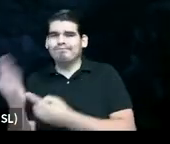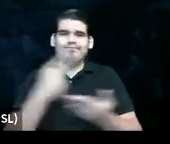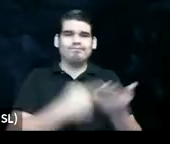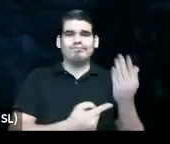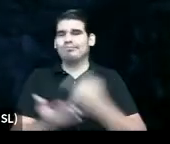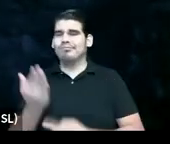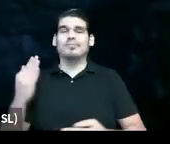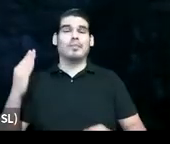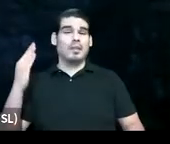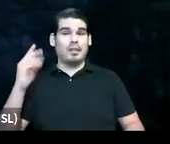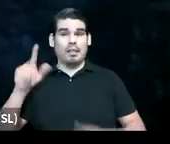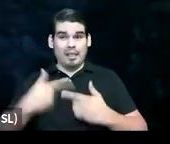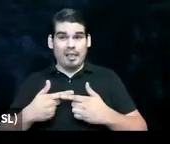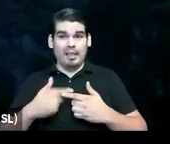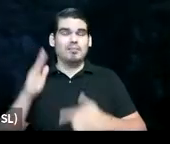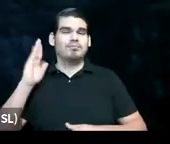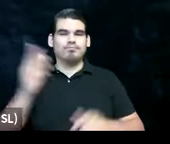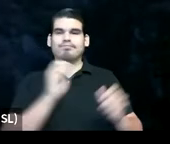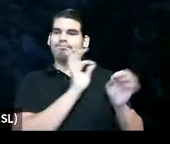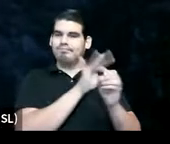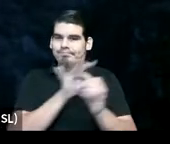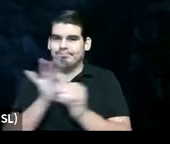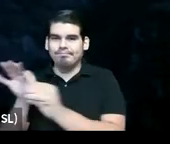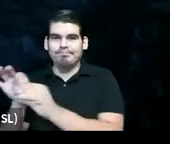your resolution needs to be a completely new ask of